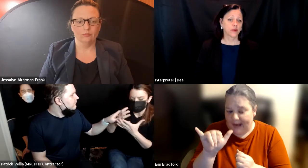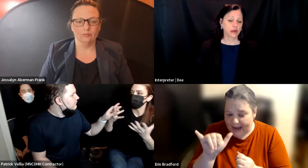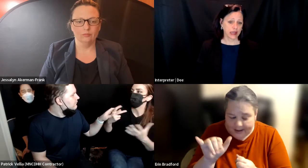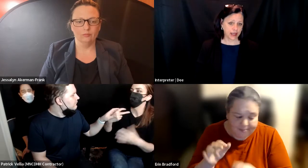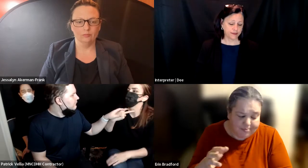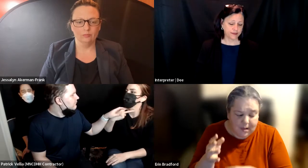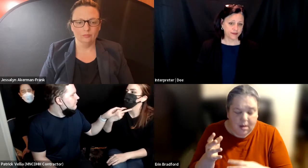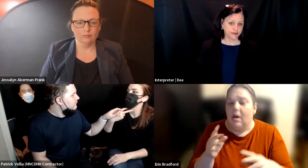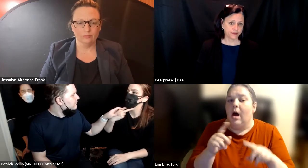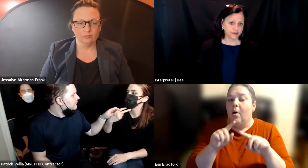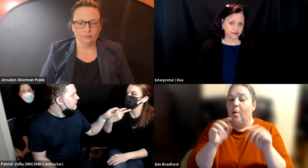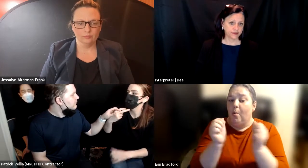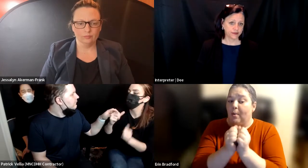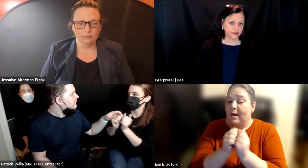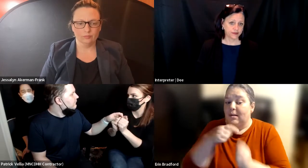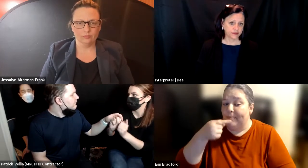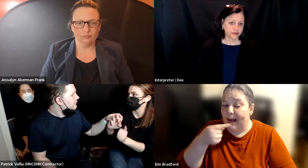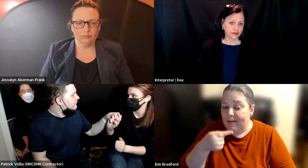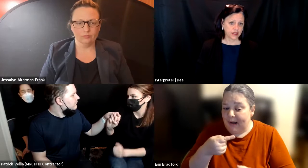I prefer that because it's very good and it understands a lot.